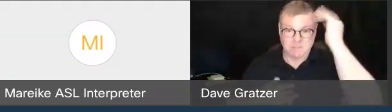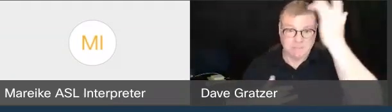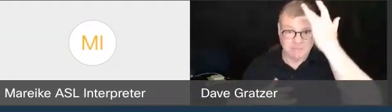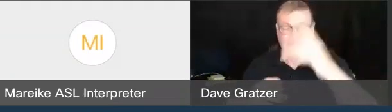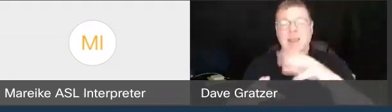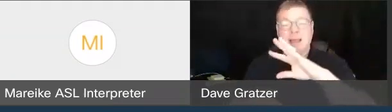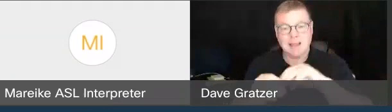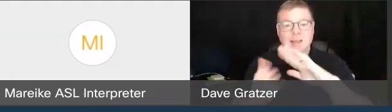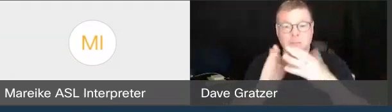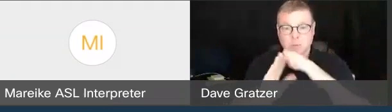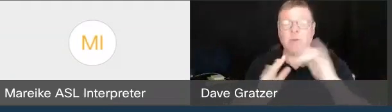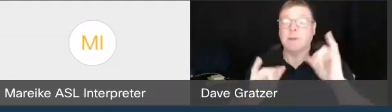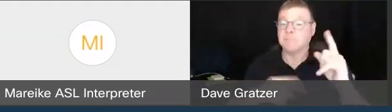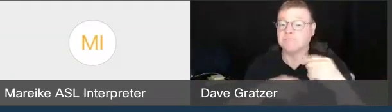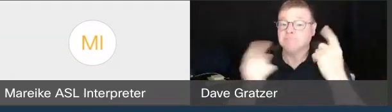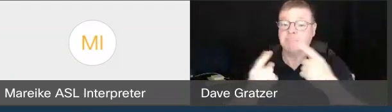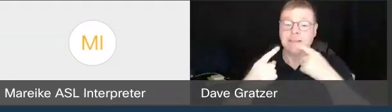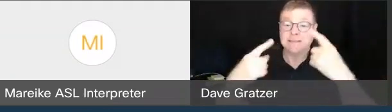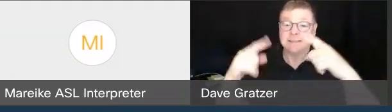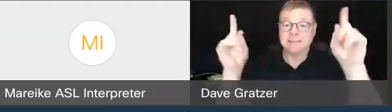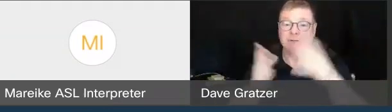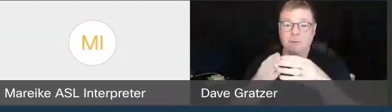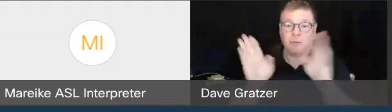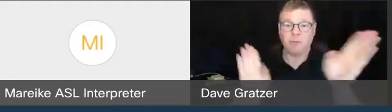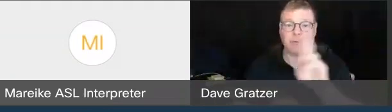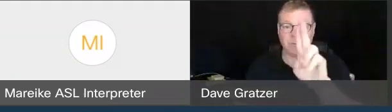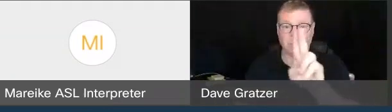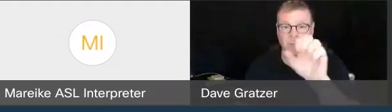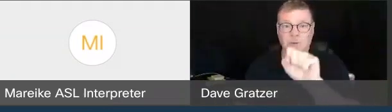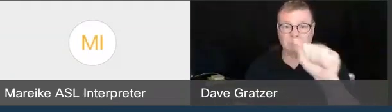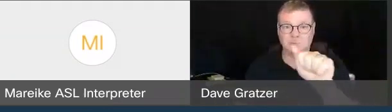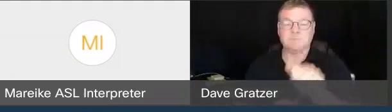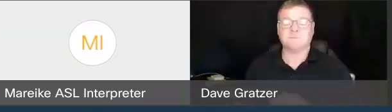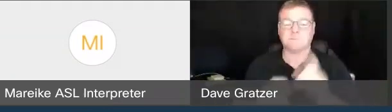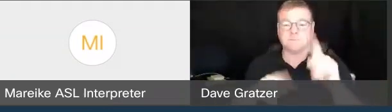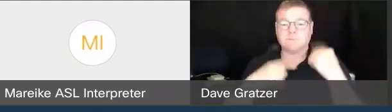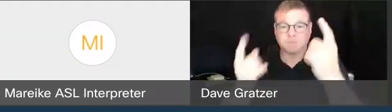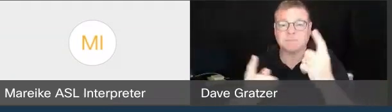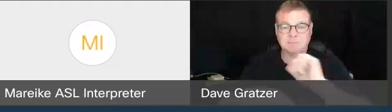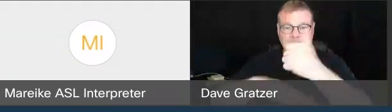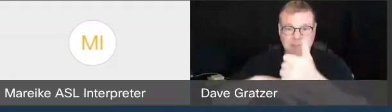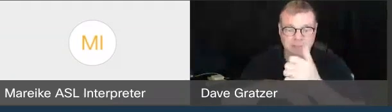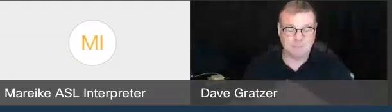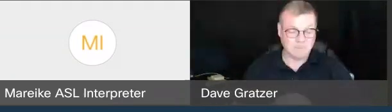model has been successfully implemented across the United States since its inception. This intensive